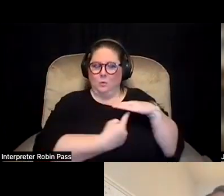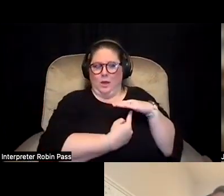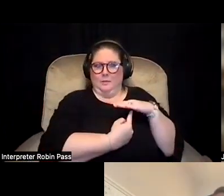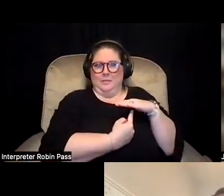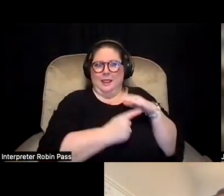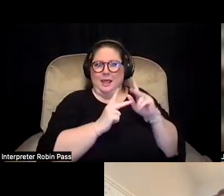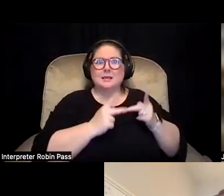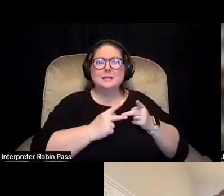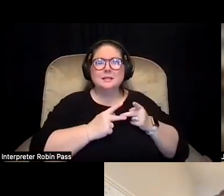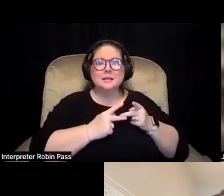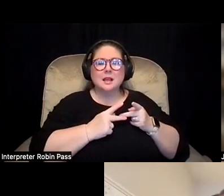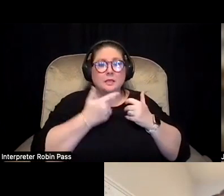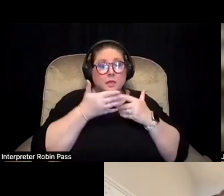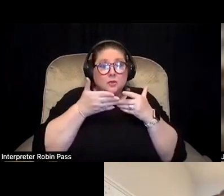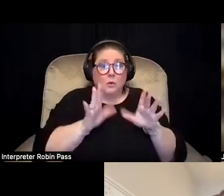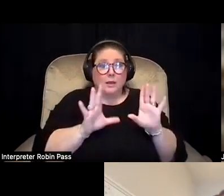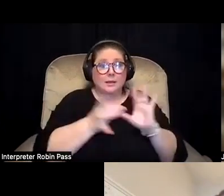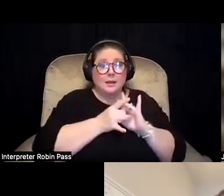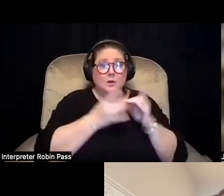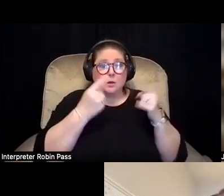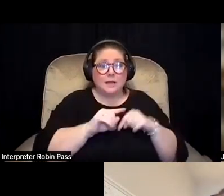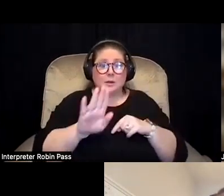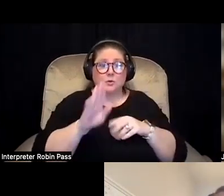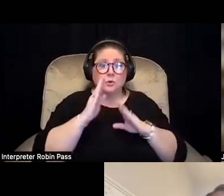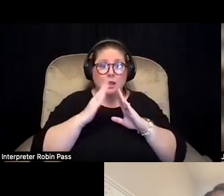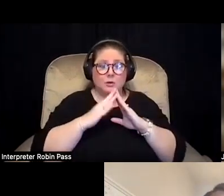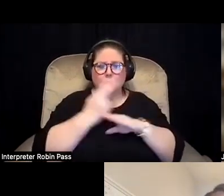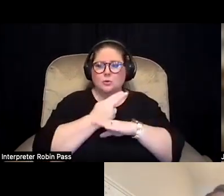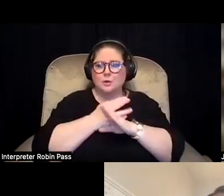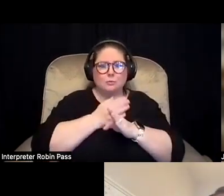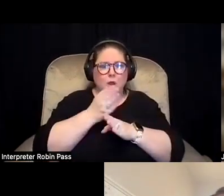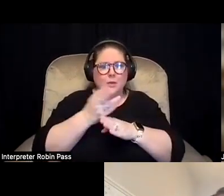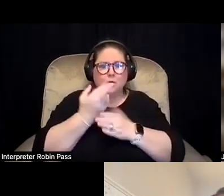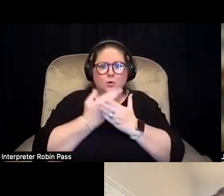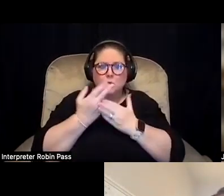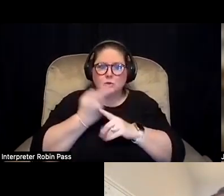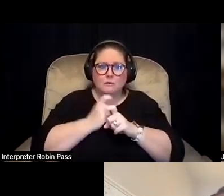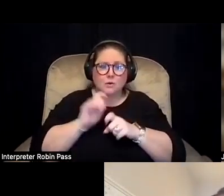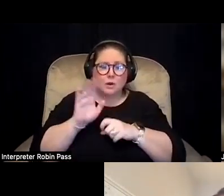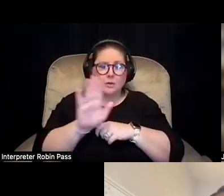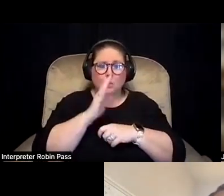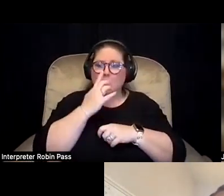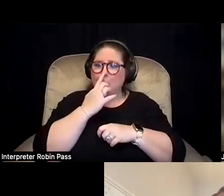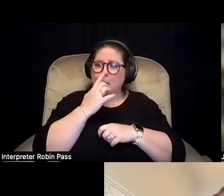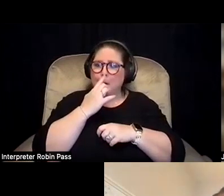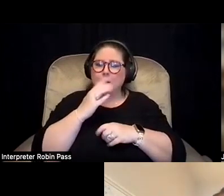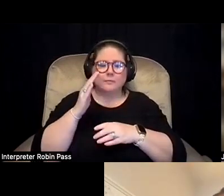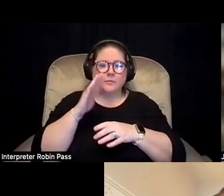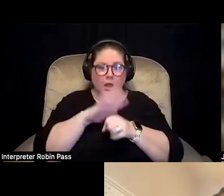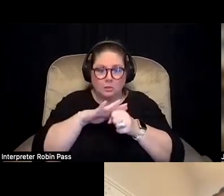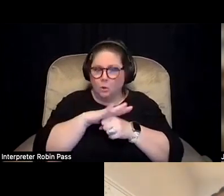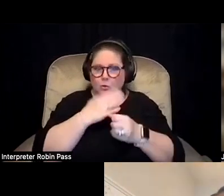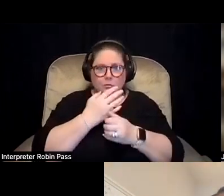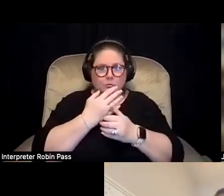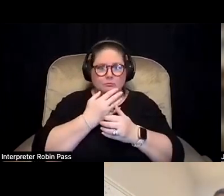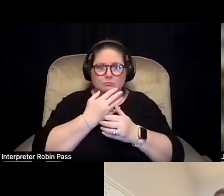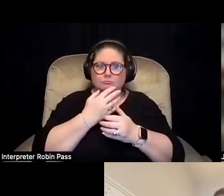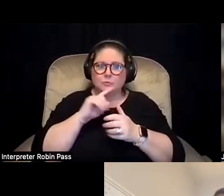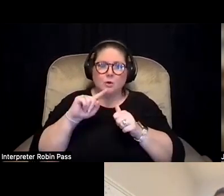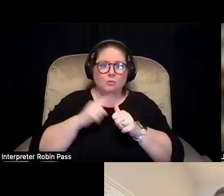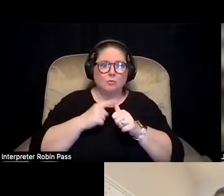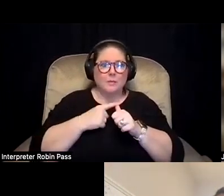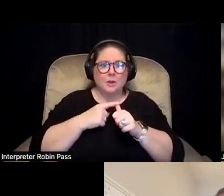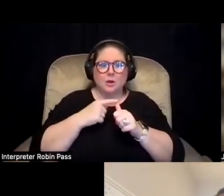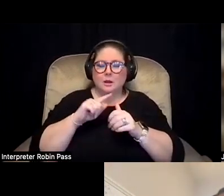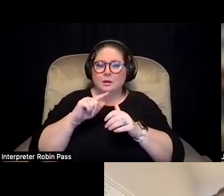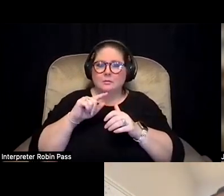even if it's using a primary source from your a local primary source document to tie into an